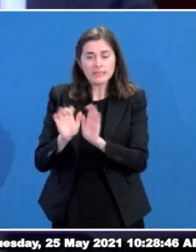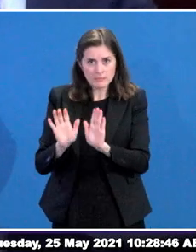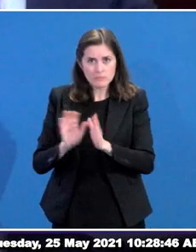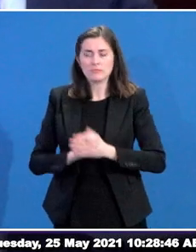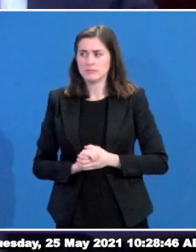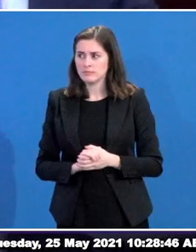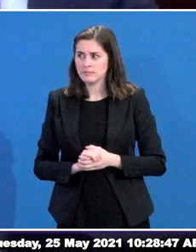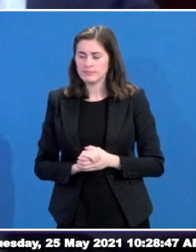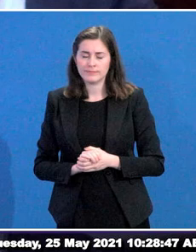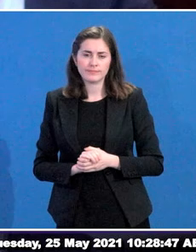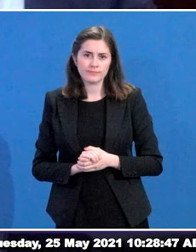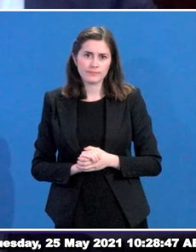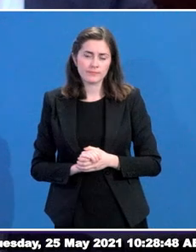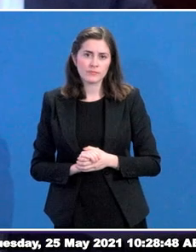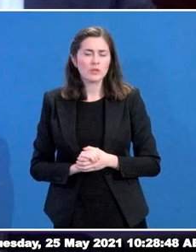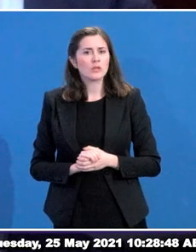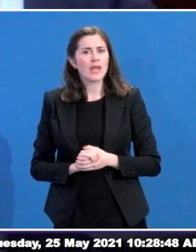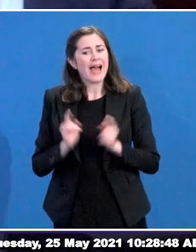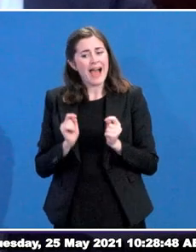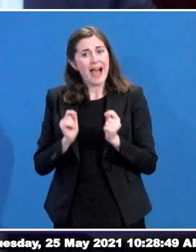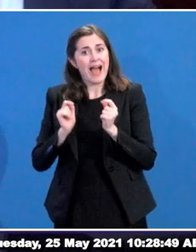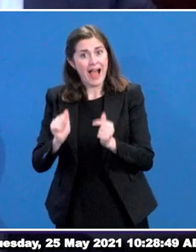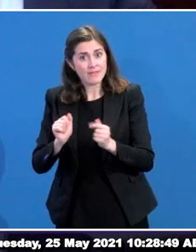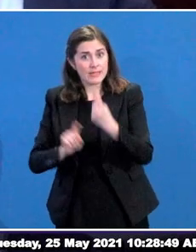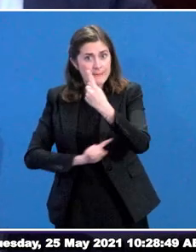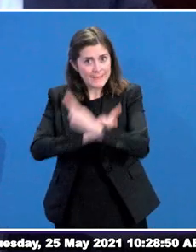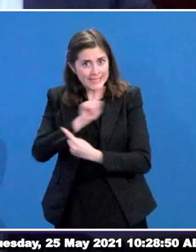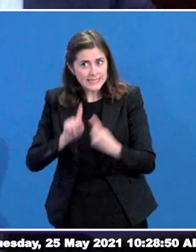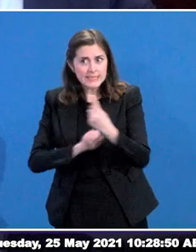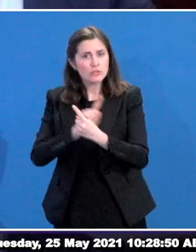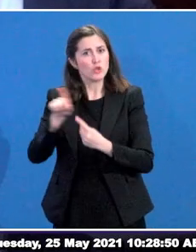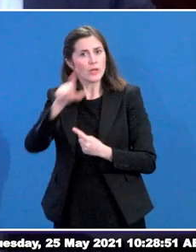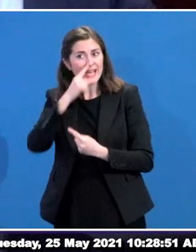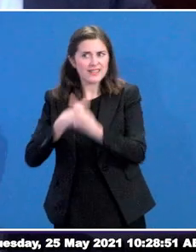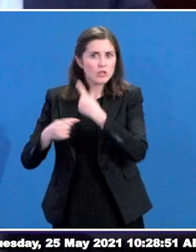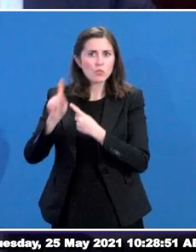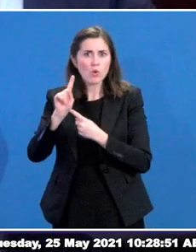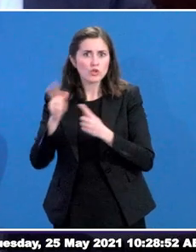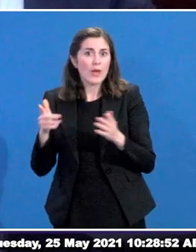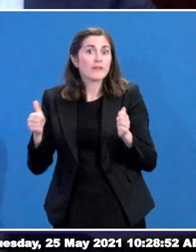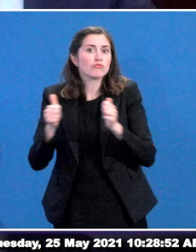Ask you about is what came out of that mediation in terms of the agreement. Yes, and, yeah, like...